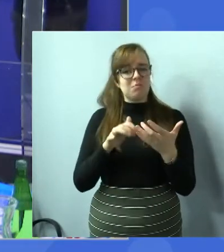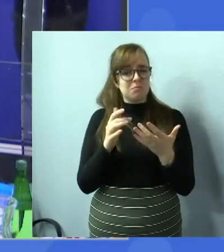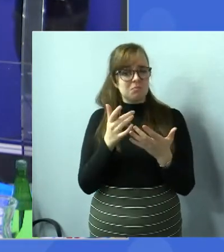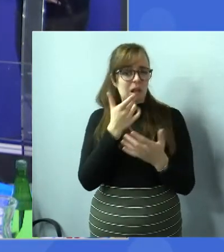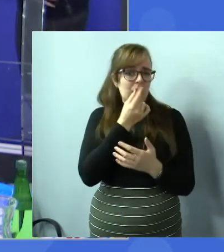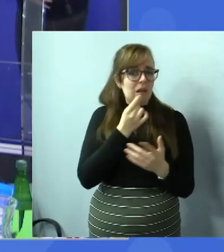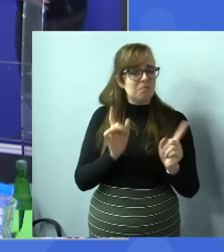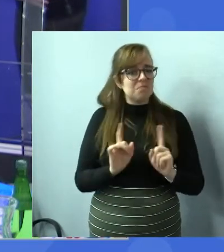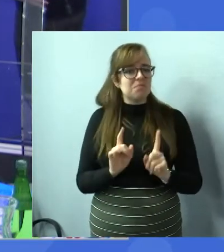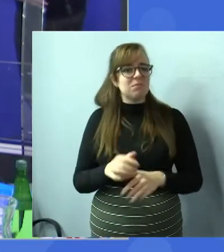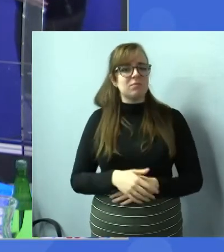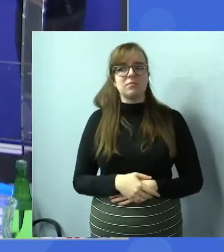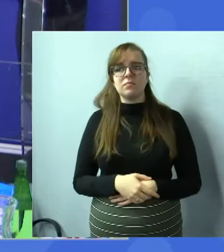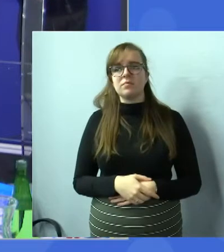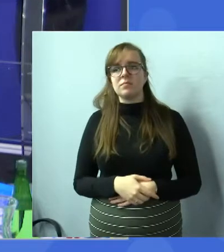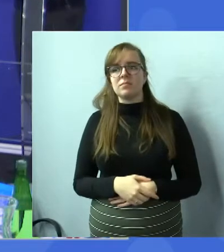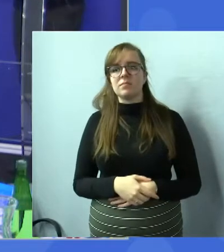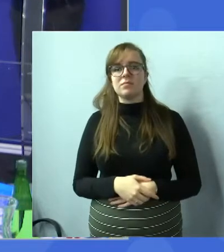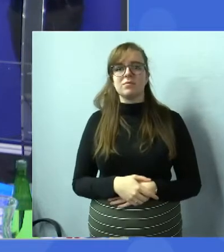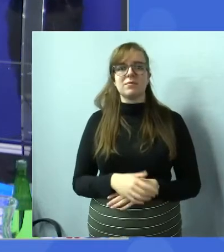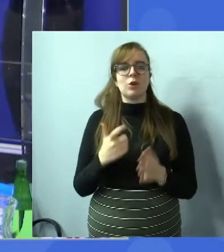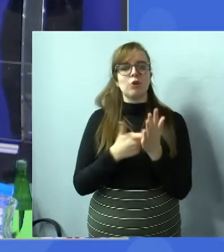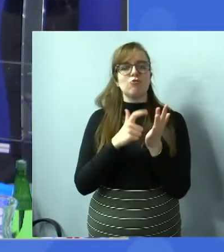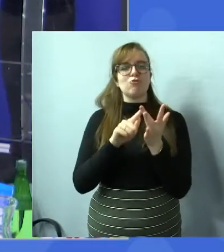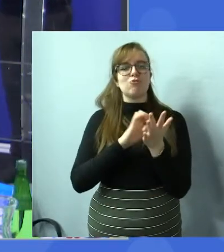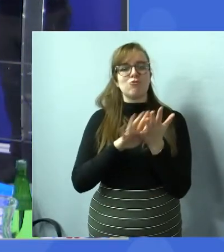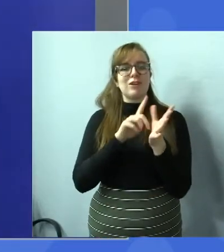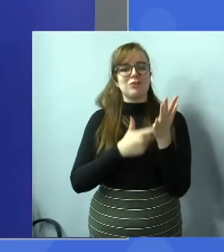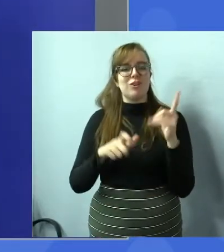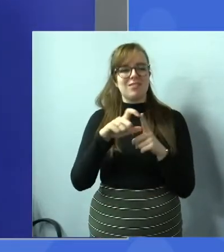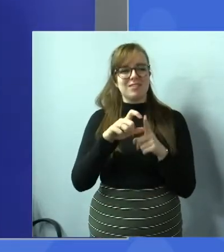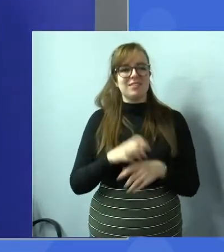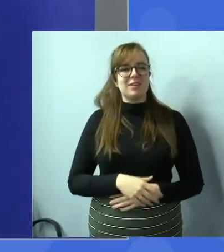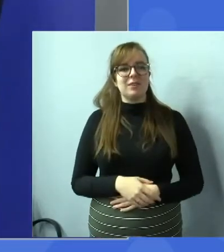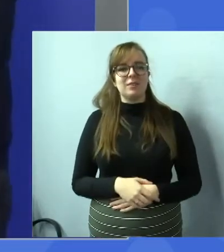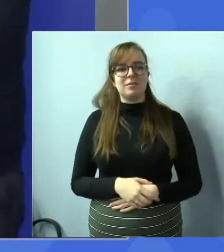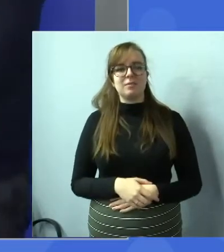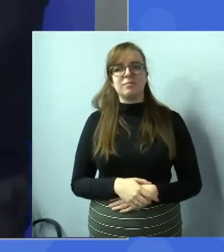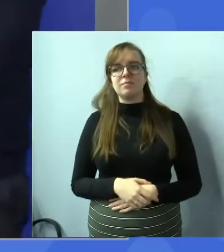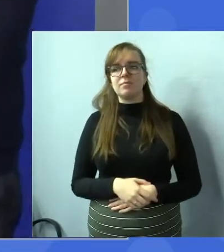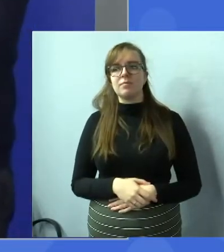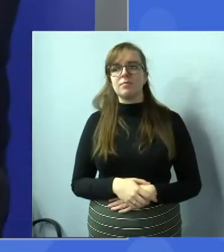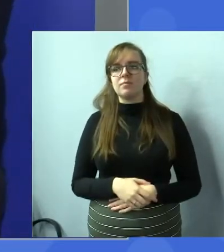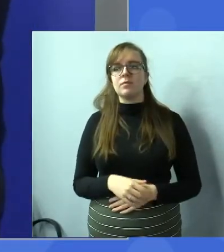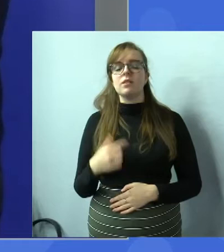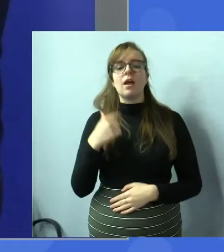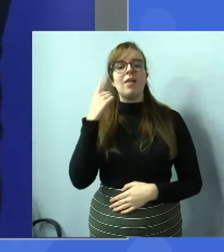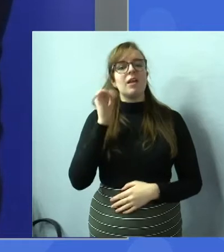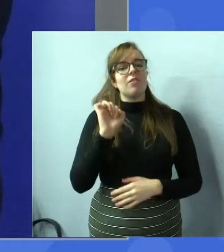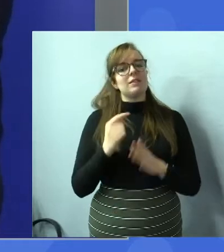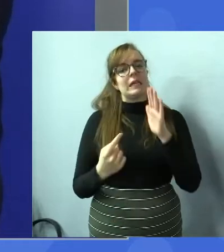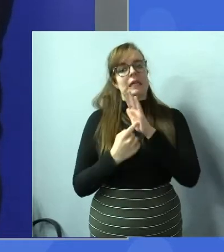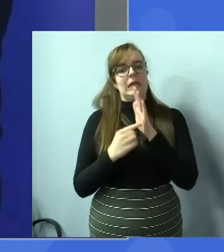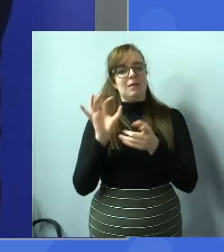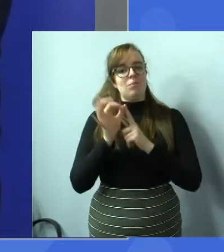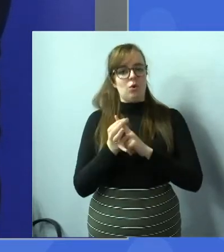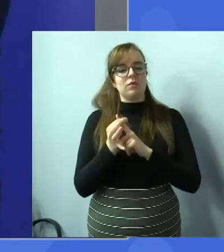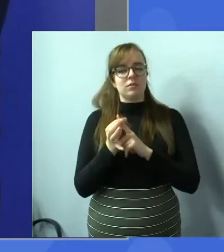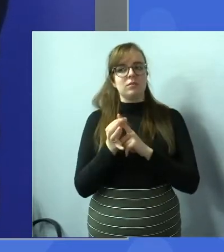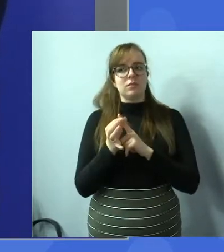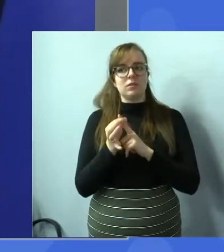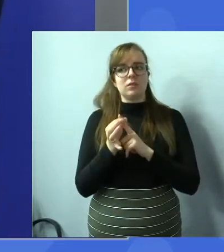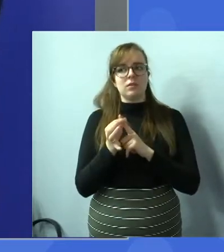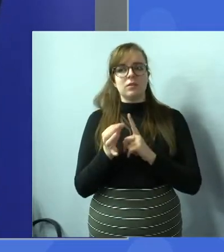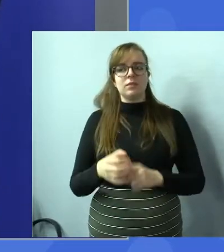Richard well I mean I think that I think that's a key point is that when when we